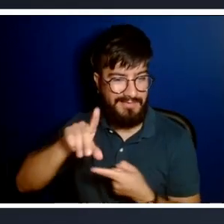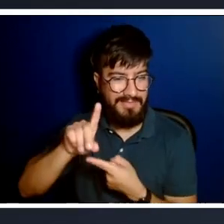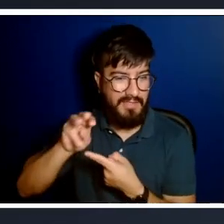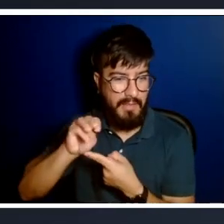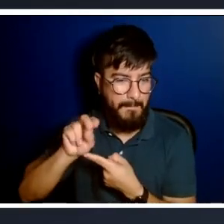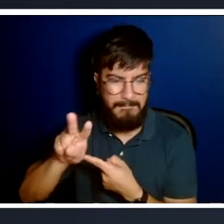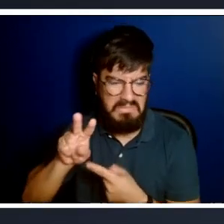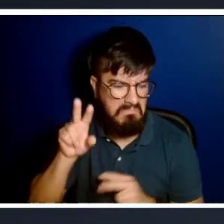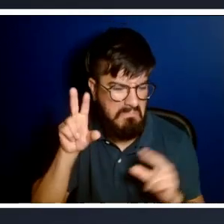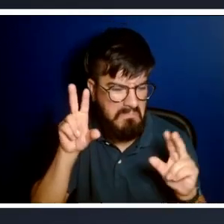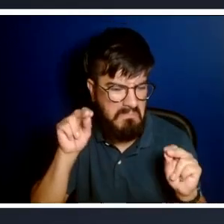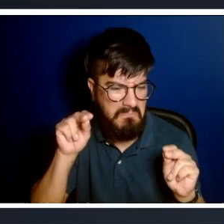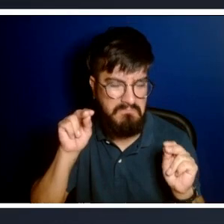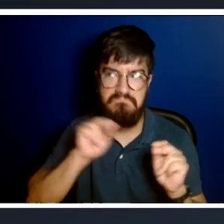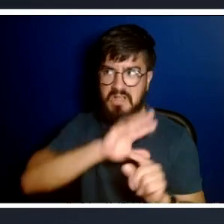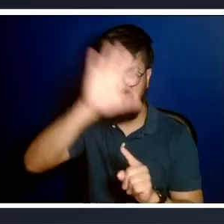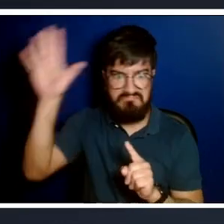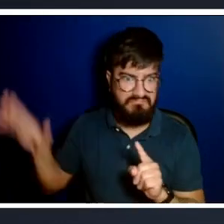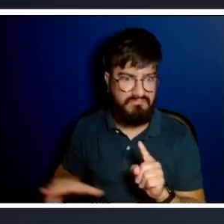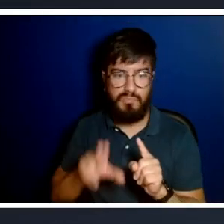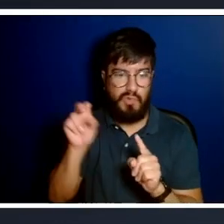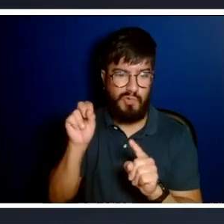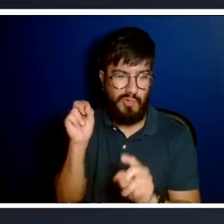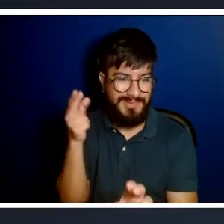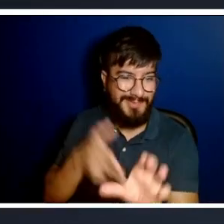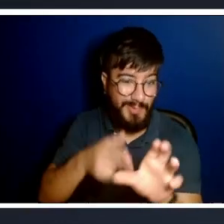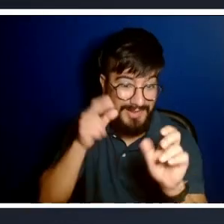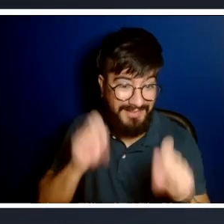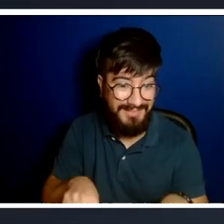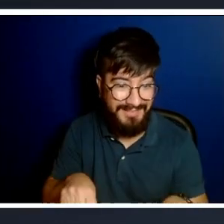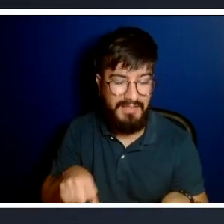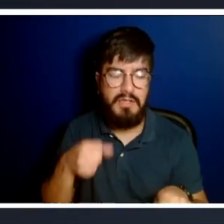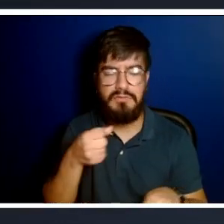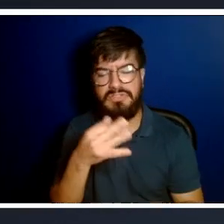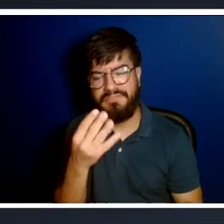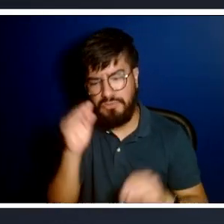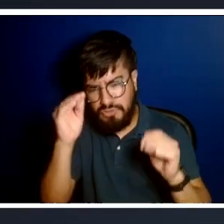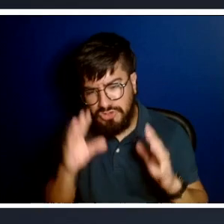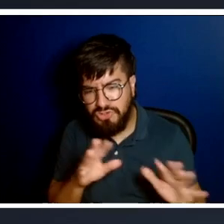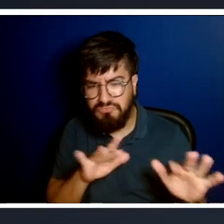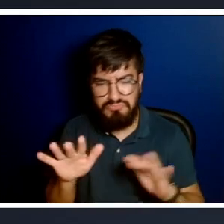nationwide. So, we have applications. We'll put the link in the chat, but they're open until the